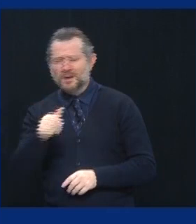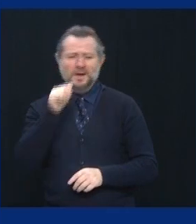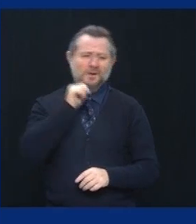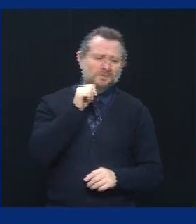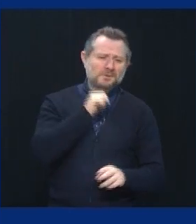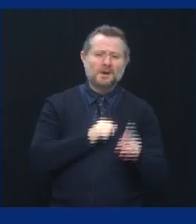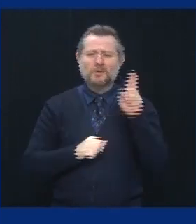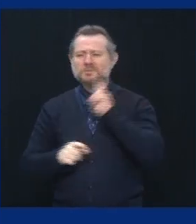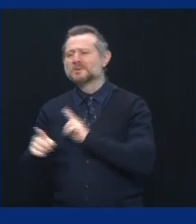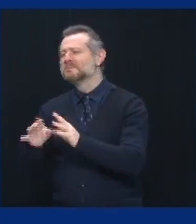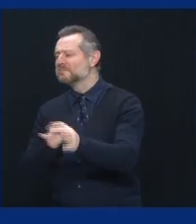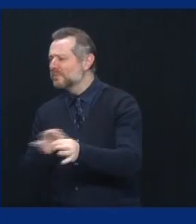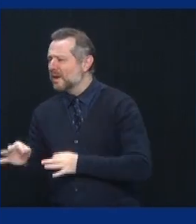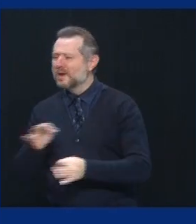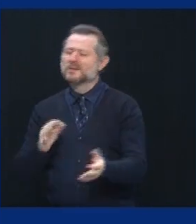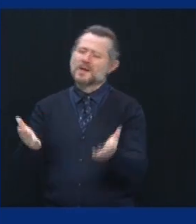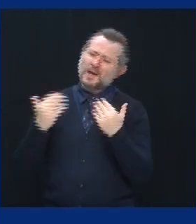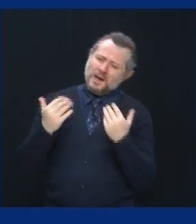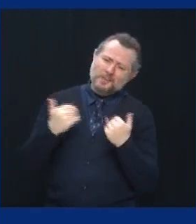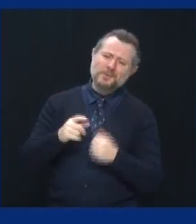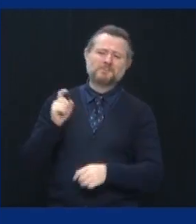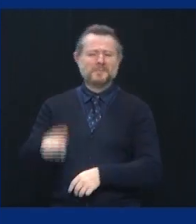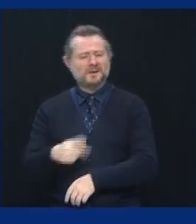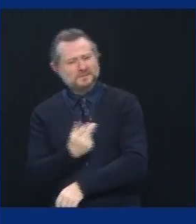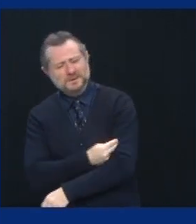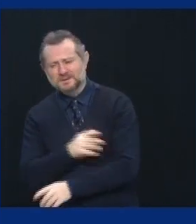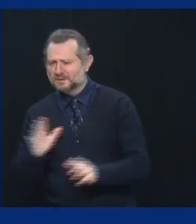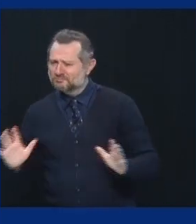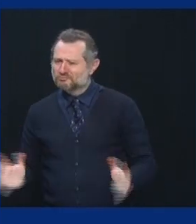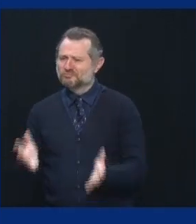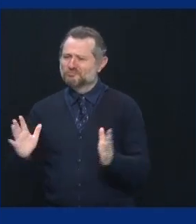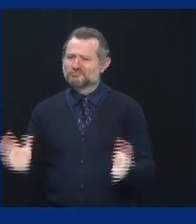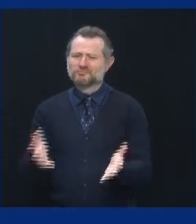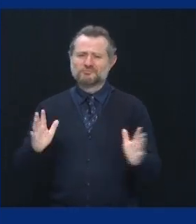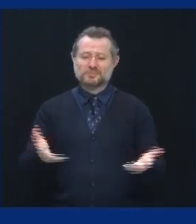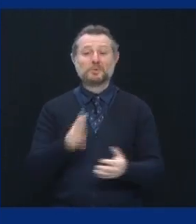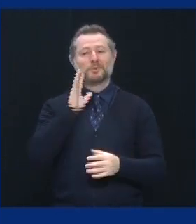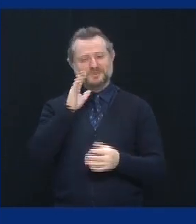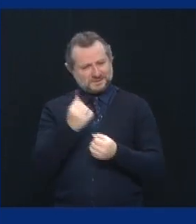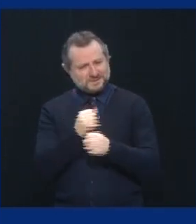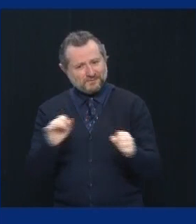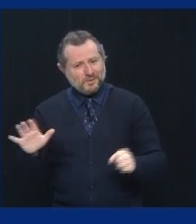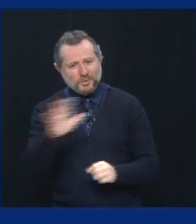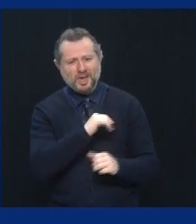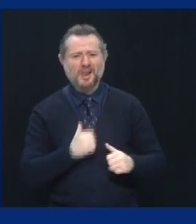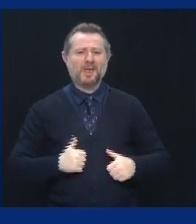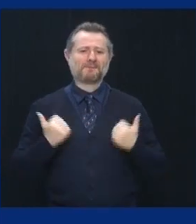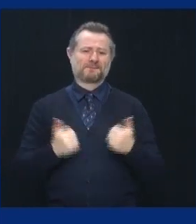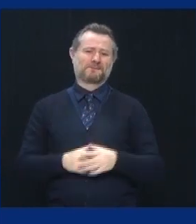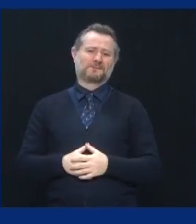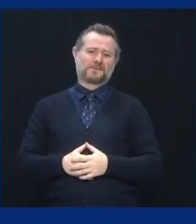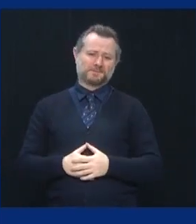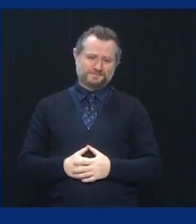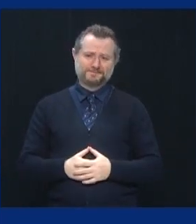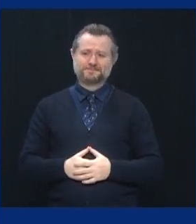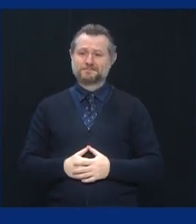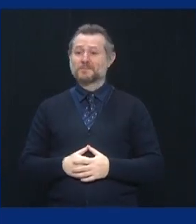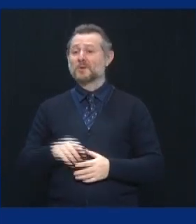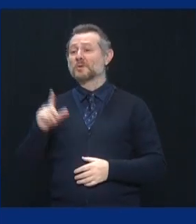RISK TO COME AND GET VACCINATED. SO CALL GRANDMA, GRANDPA, AUNTIE, UNCLE, AND LET THEM KNOW